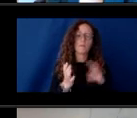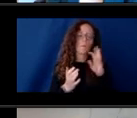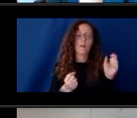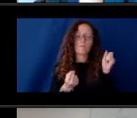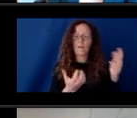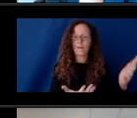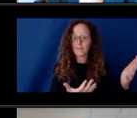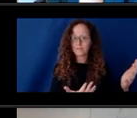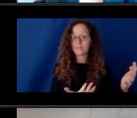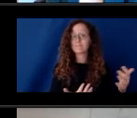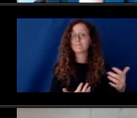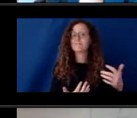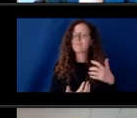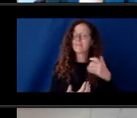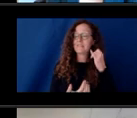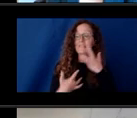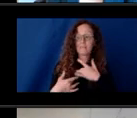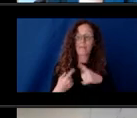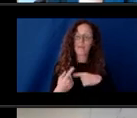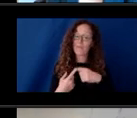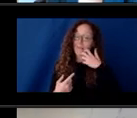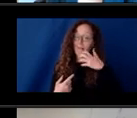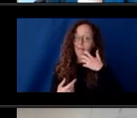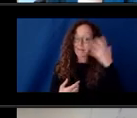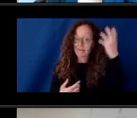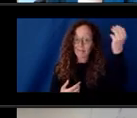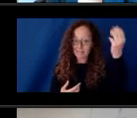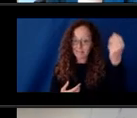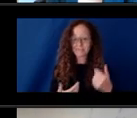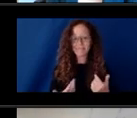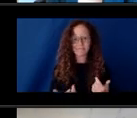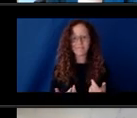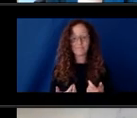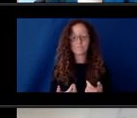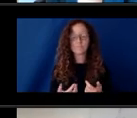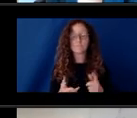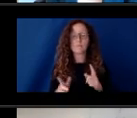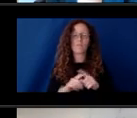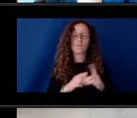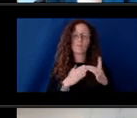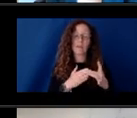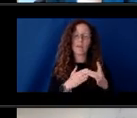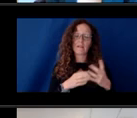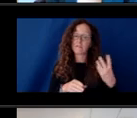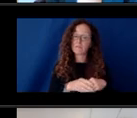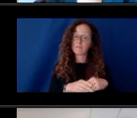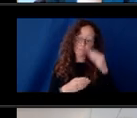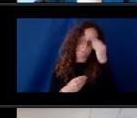that is wildfire season, and again, our guidance does include information and our dashboard, which